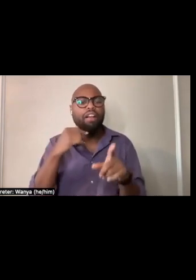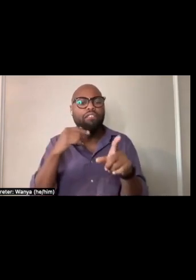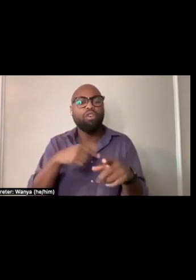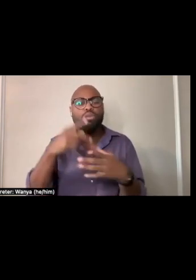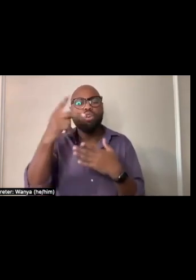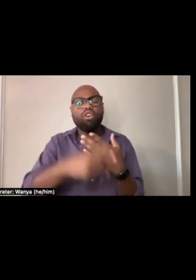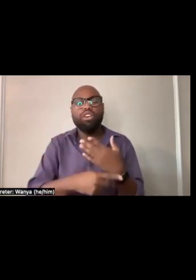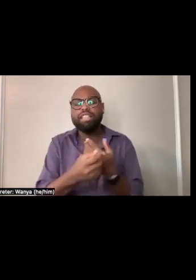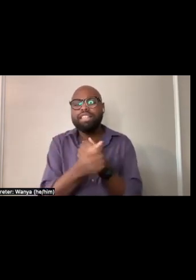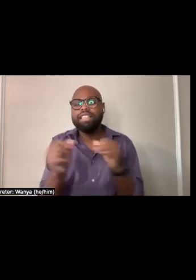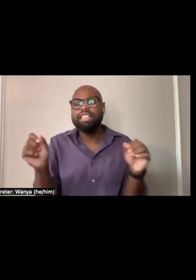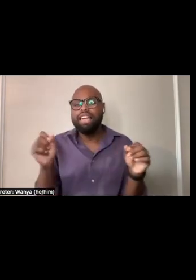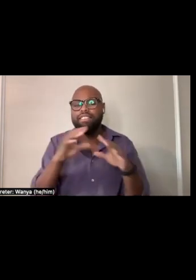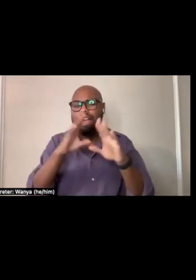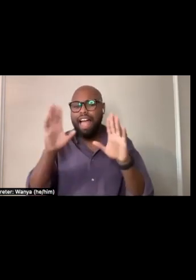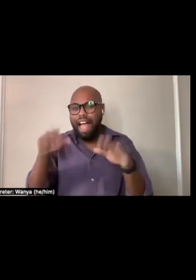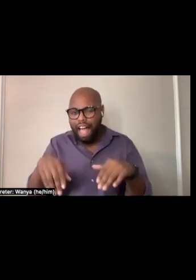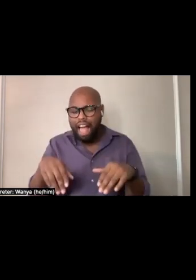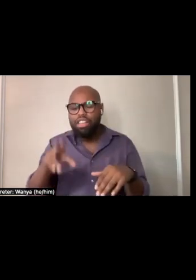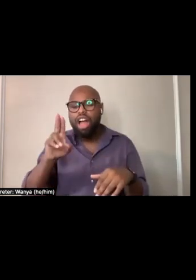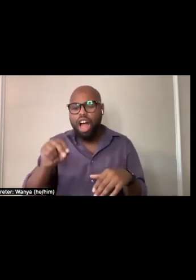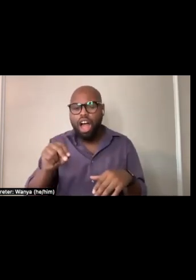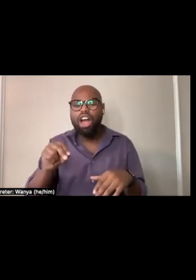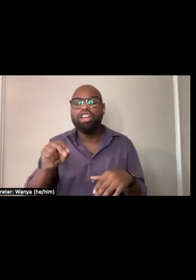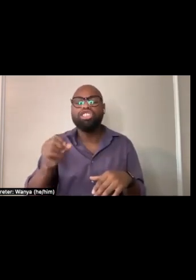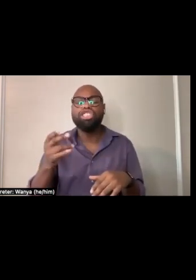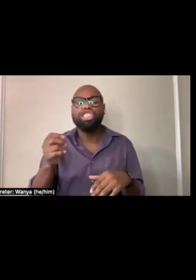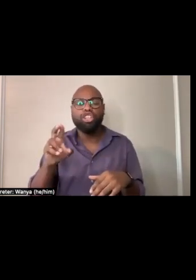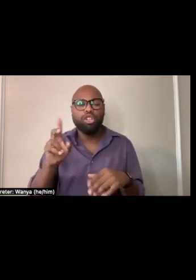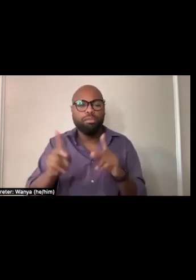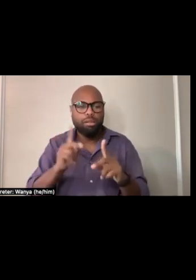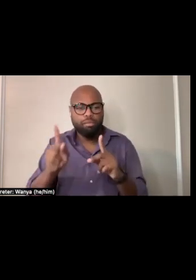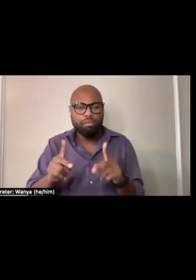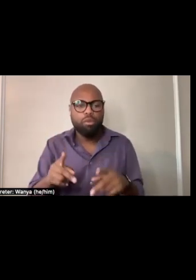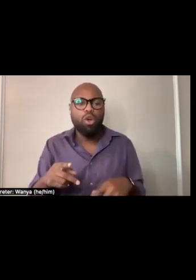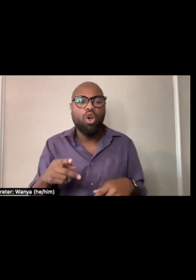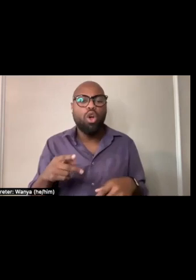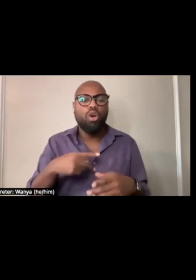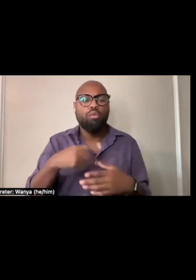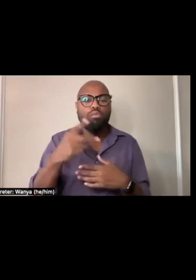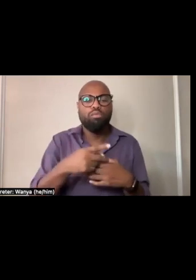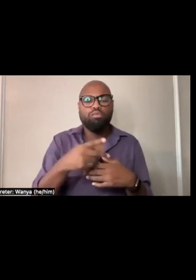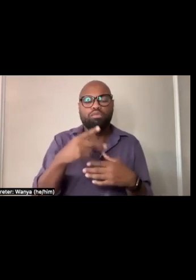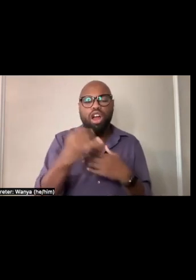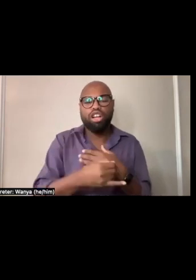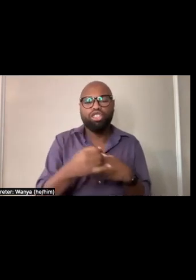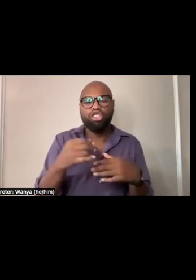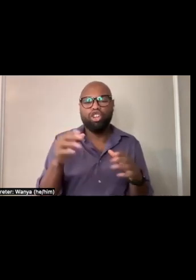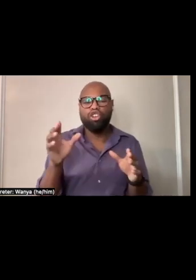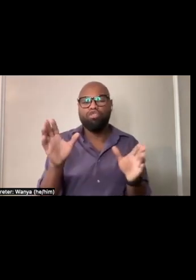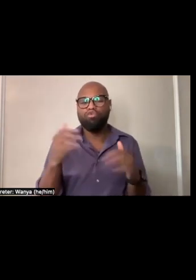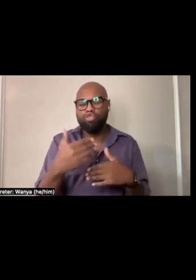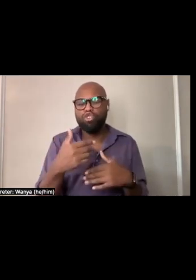were called Project Roomkey and Project Homekey. Some cities and counties including Alameda,